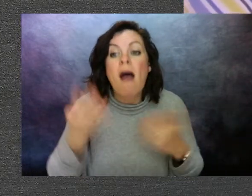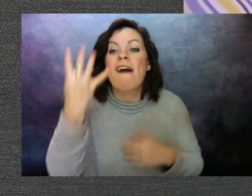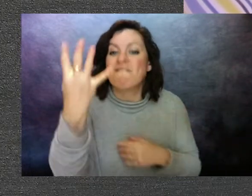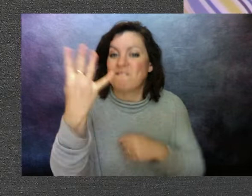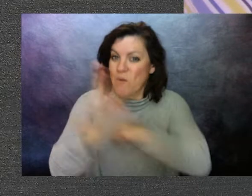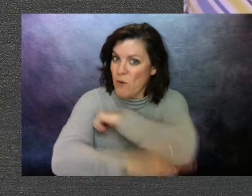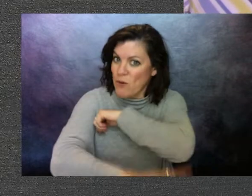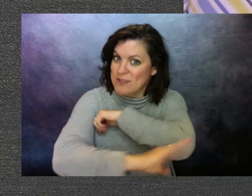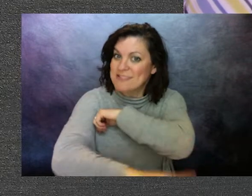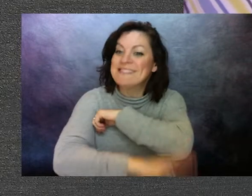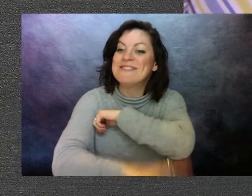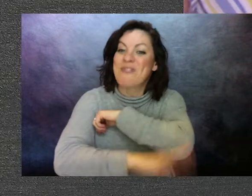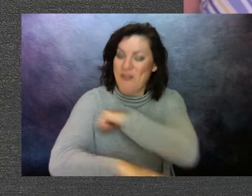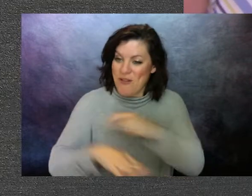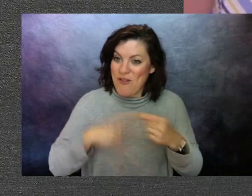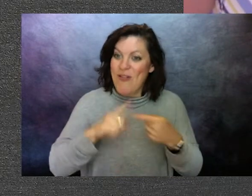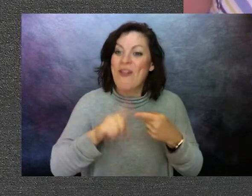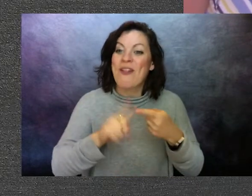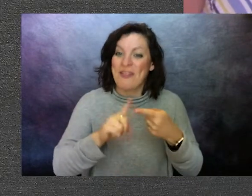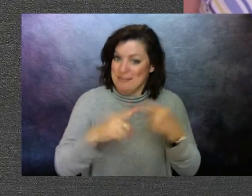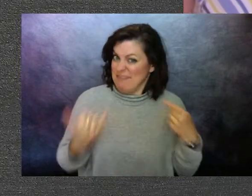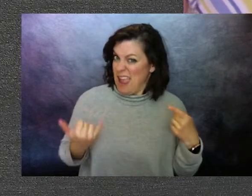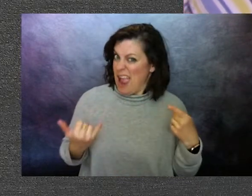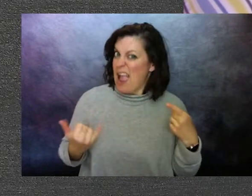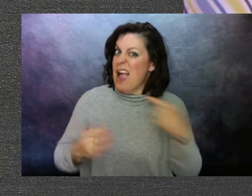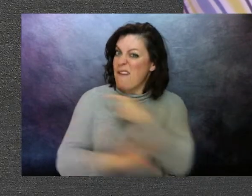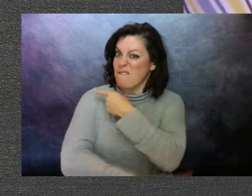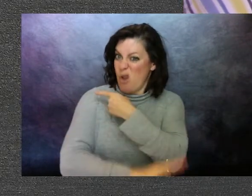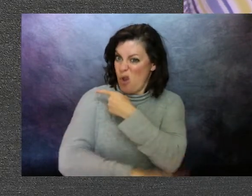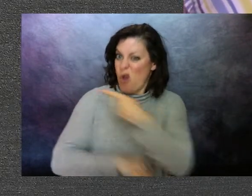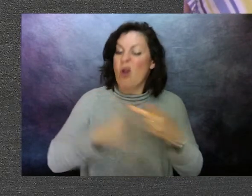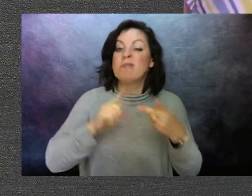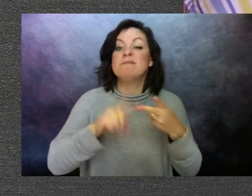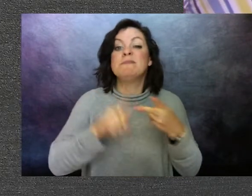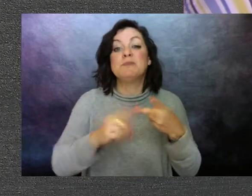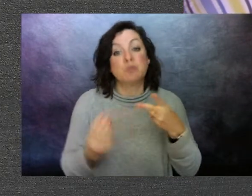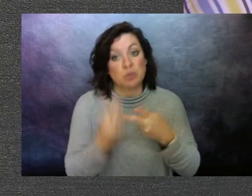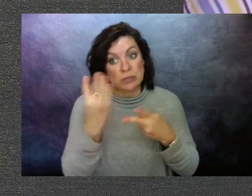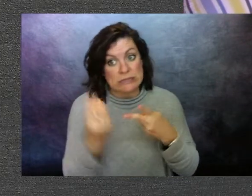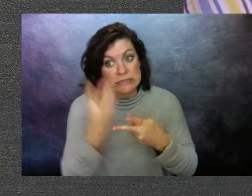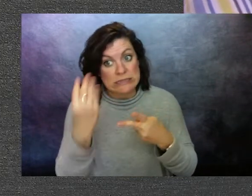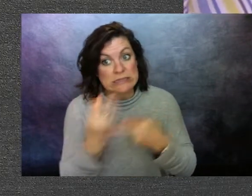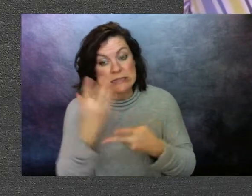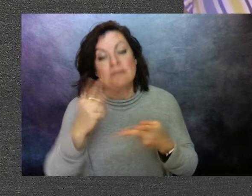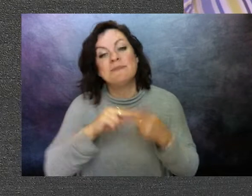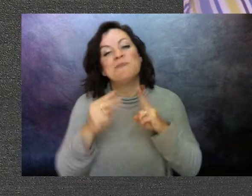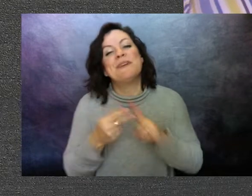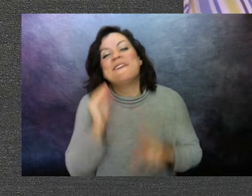We have fall, which is the season that we are in now, spring, where the flowers start to bloom